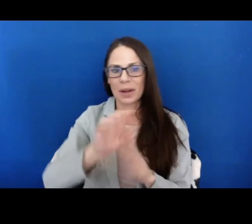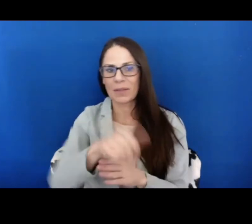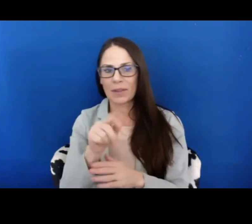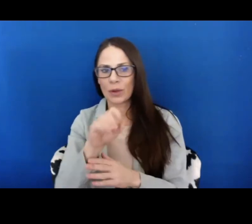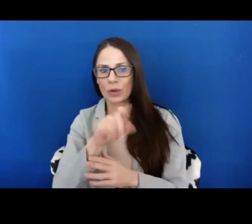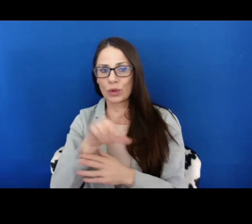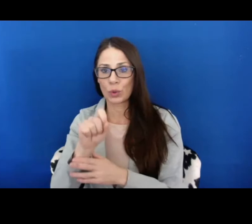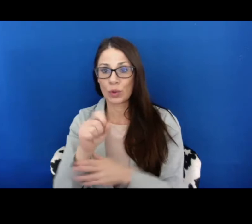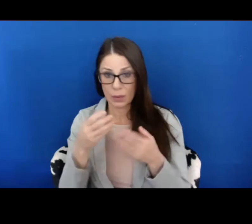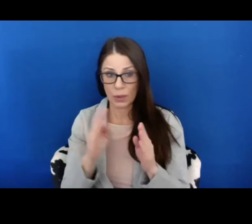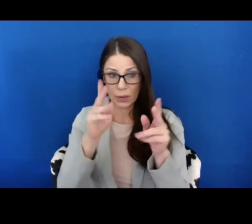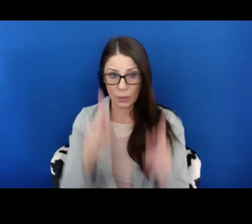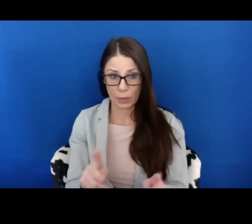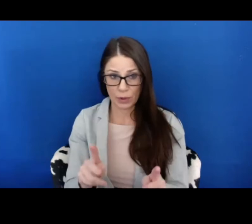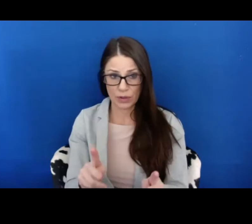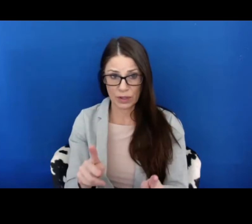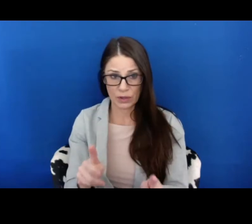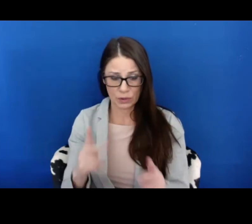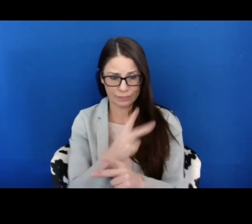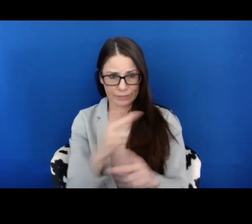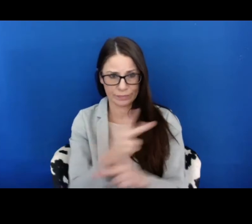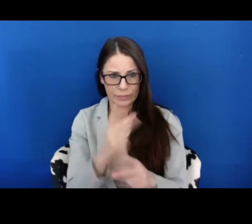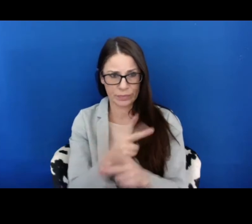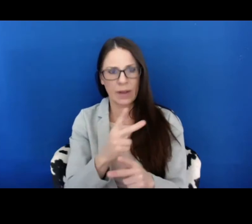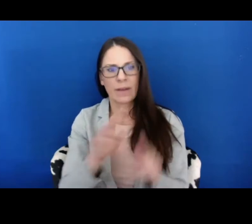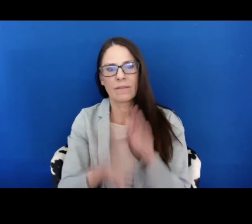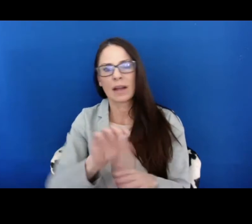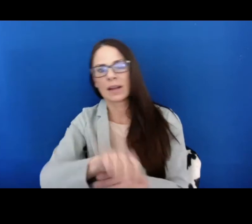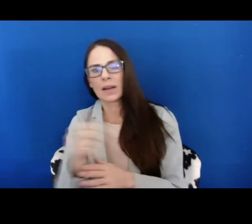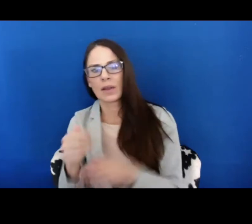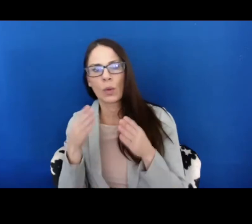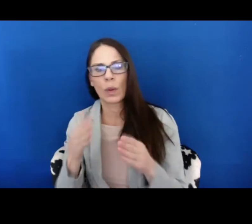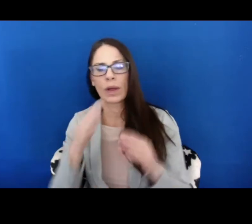to discern a typical means of communication. 15:16:12 I like to say David Good work, David